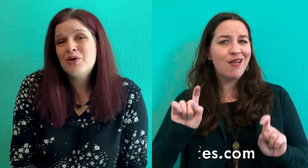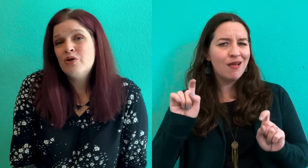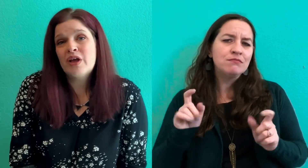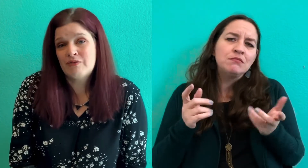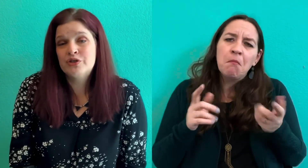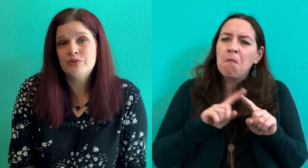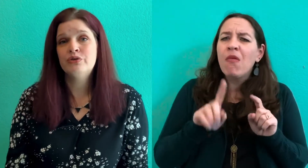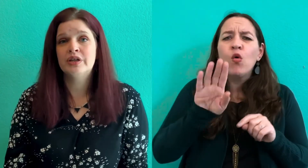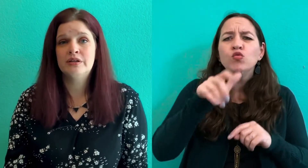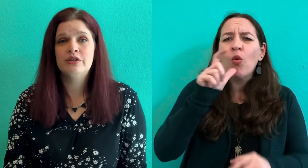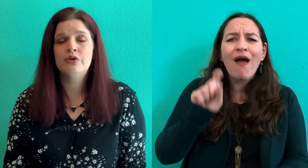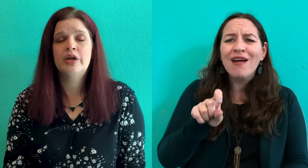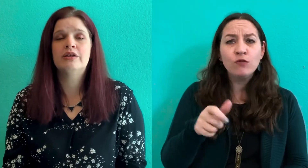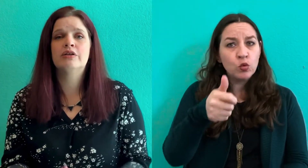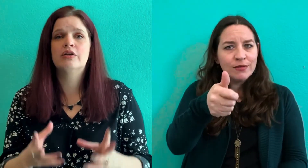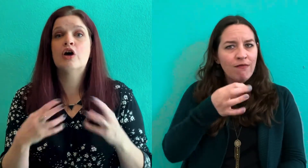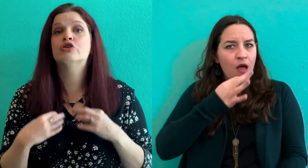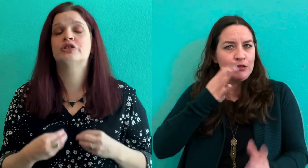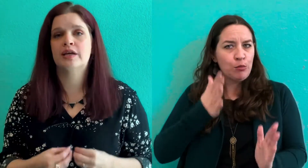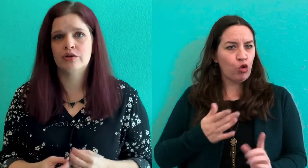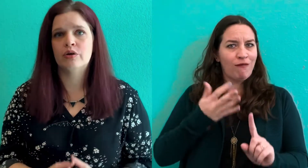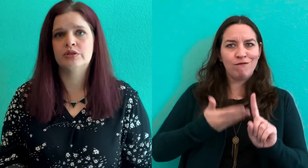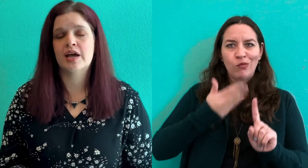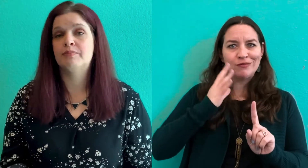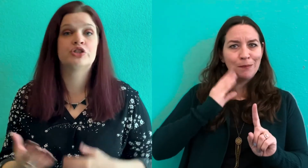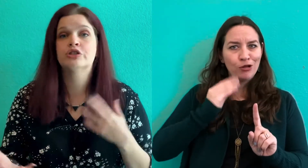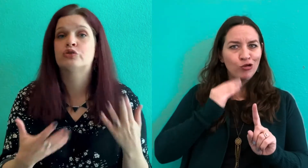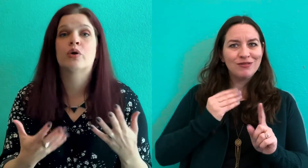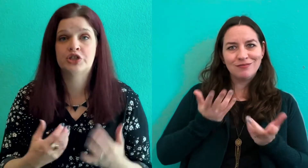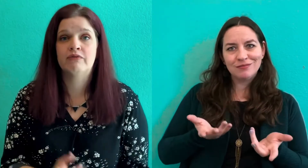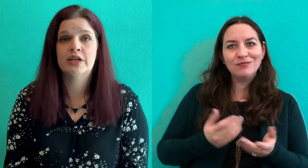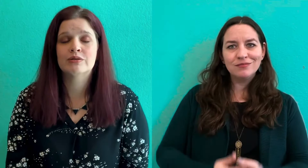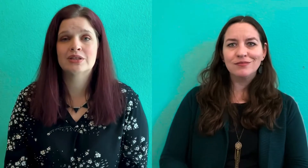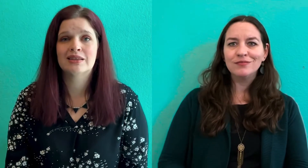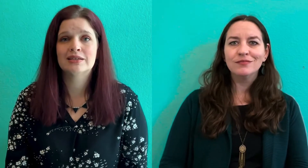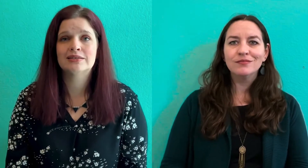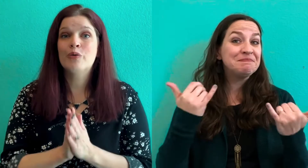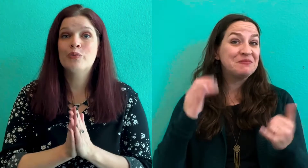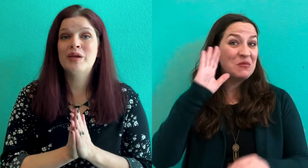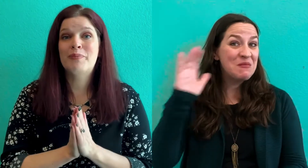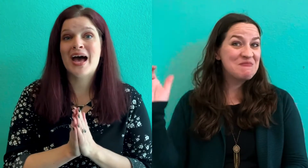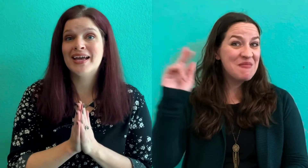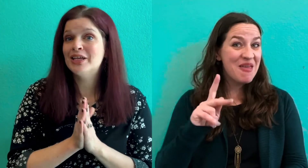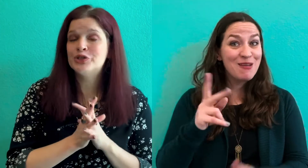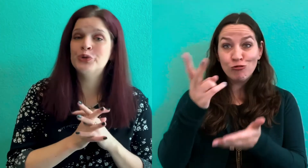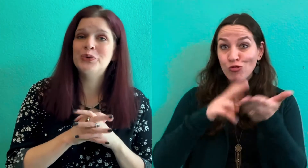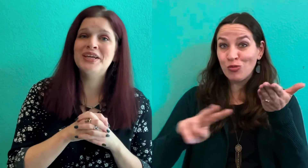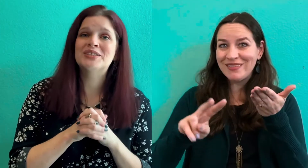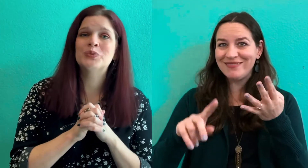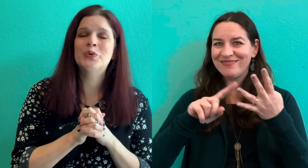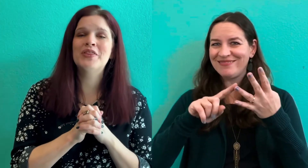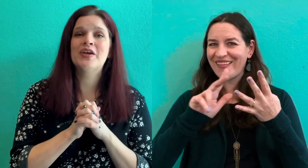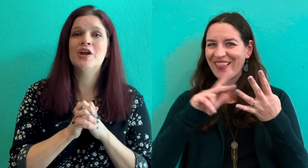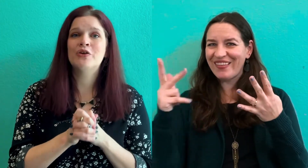But you don't have to. You can understand your own type just through watching videos like this. I won't be back in two weeks with another episode,